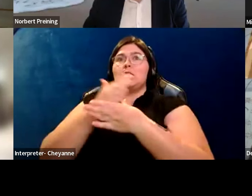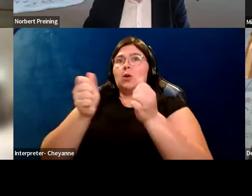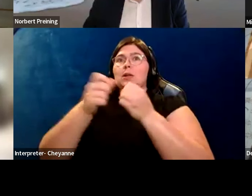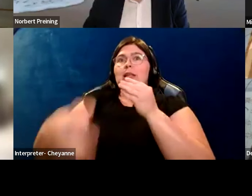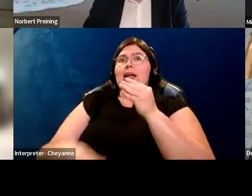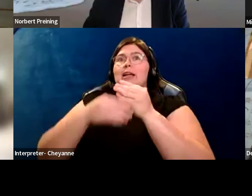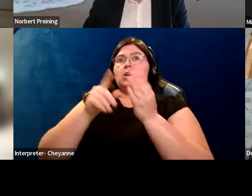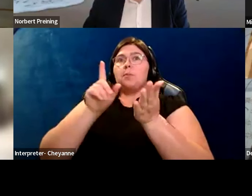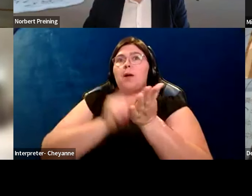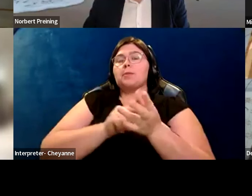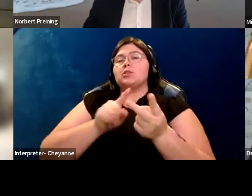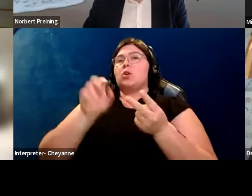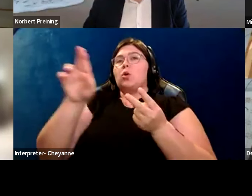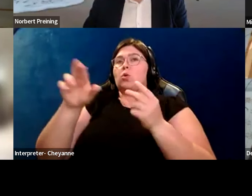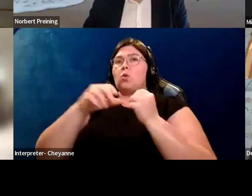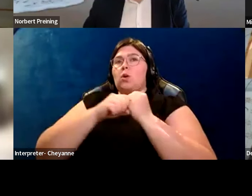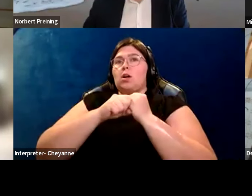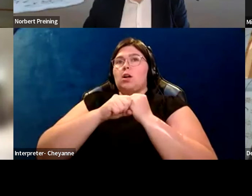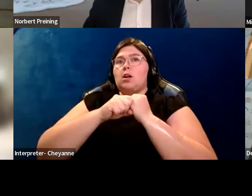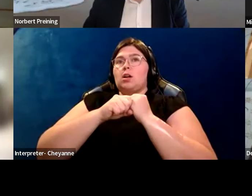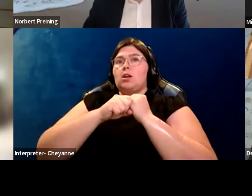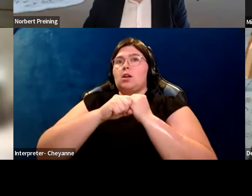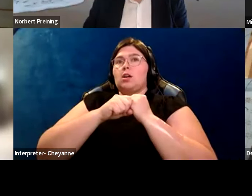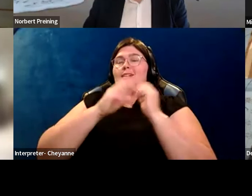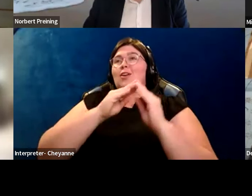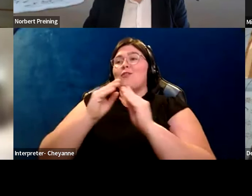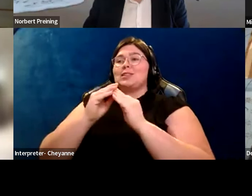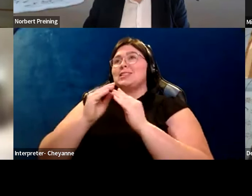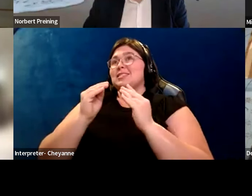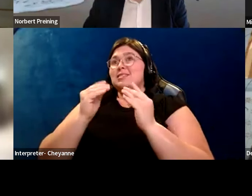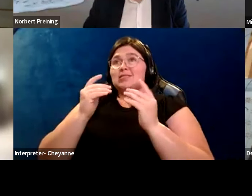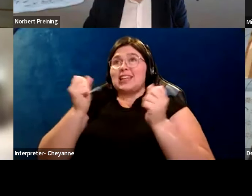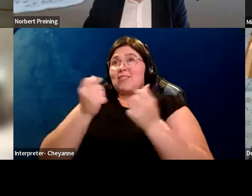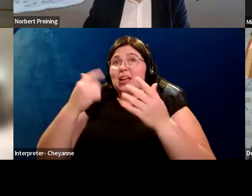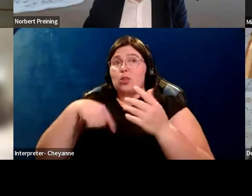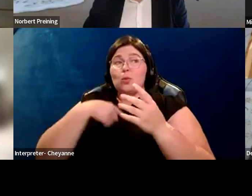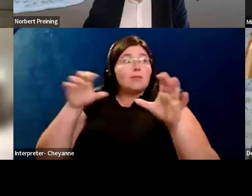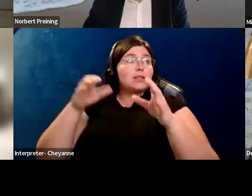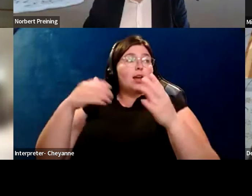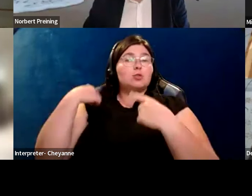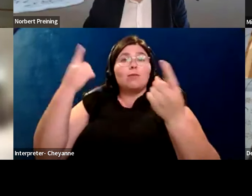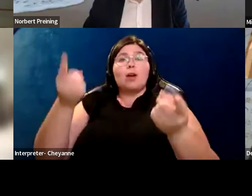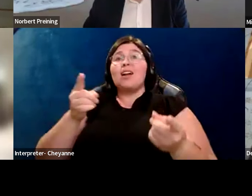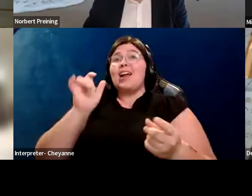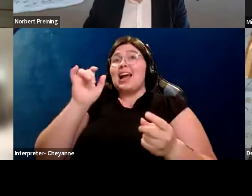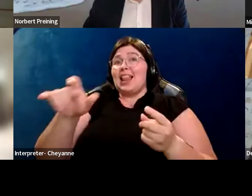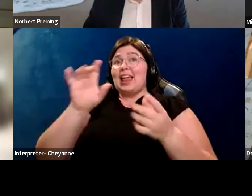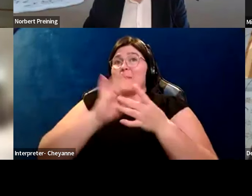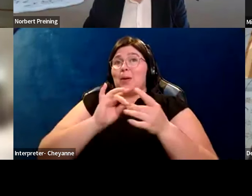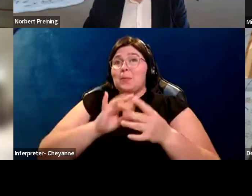or conferences everything that we've learned so far, if that's helpful. And on that note, Deyan, how about you?